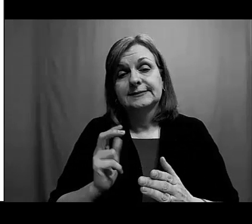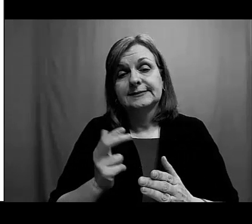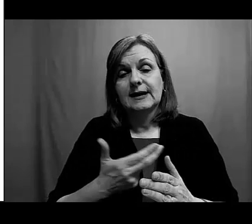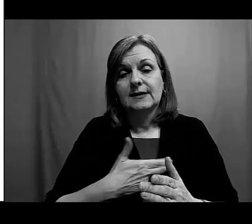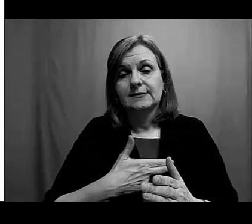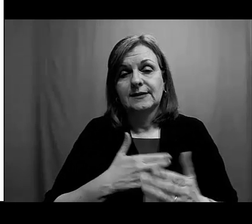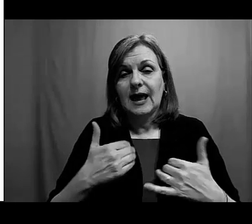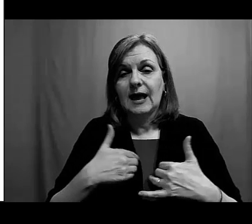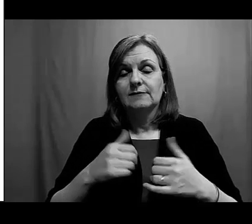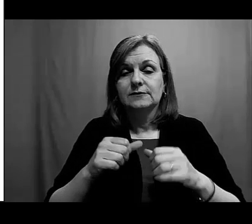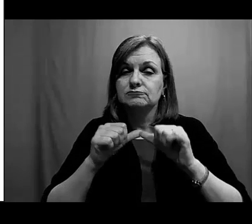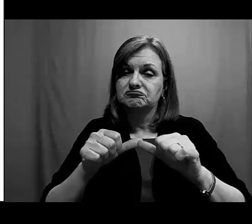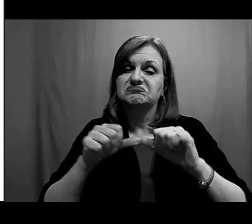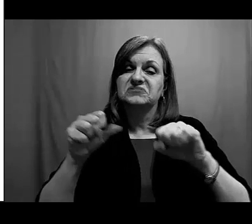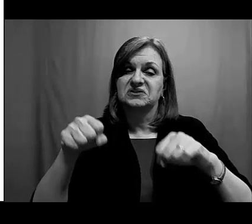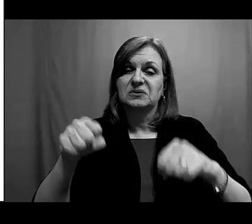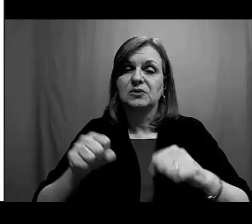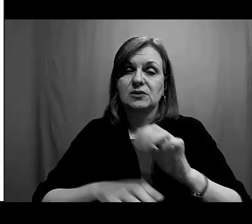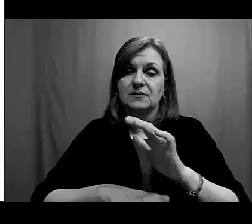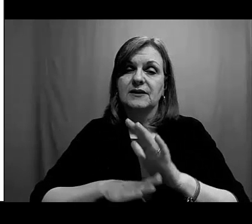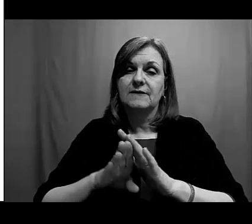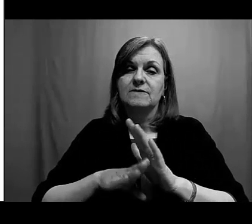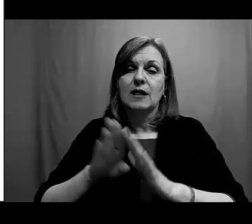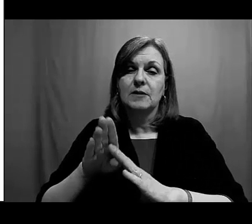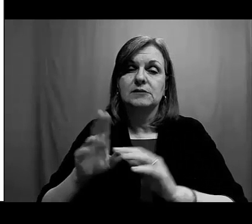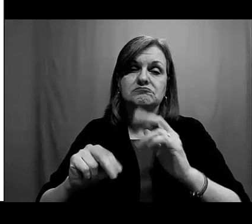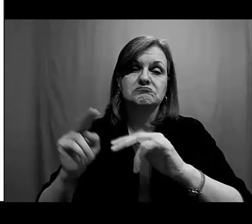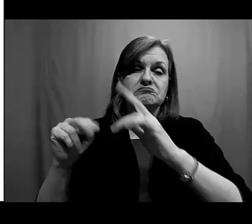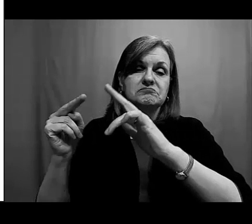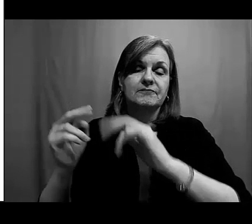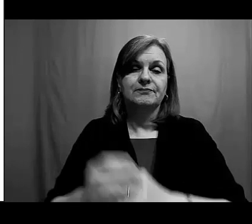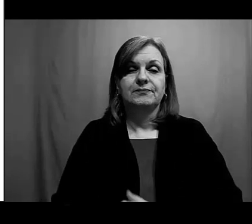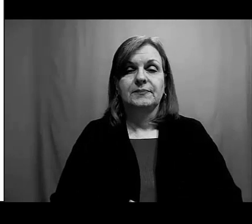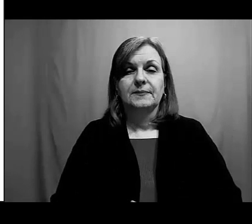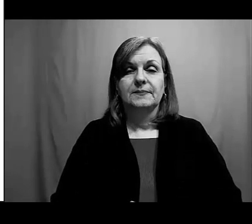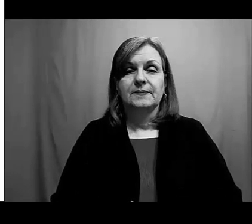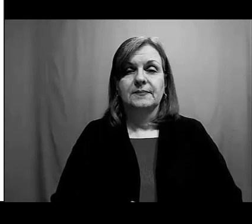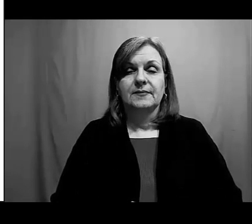actually have sustainable development